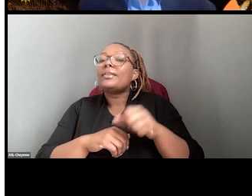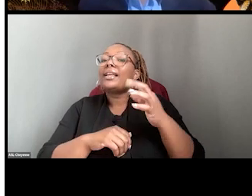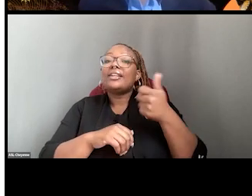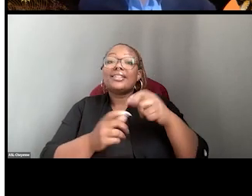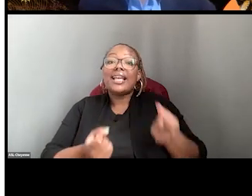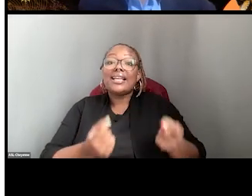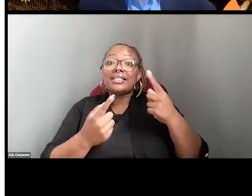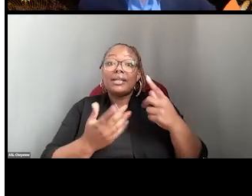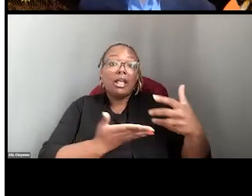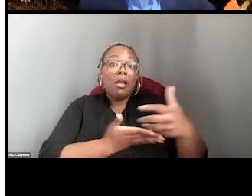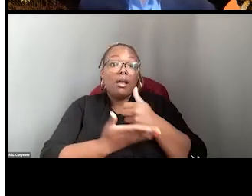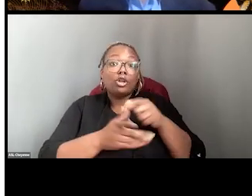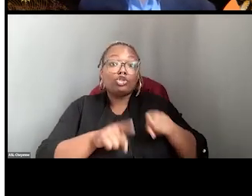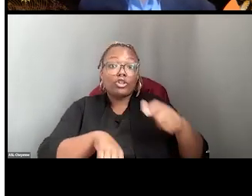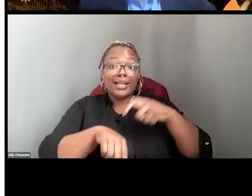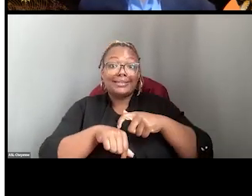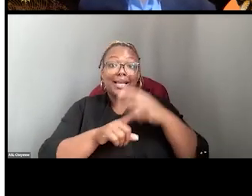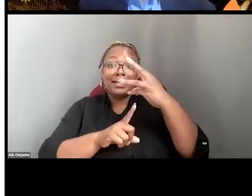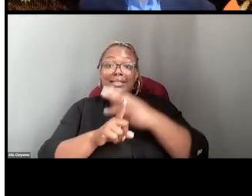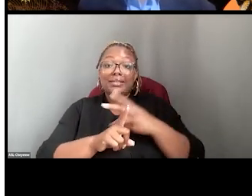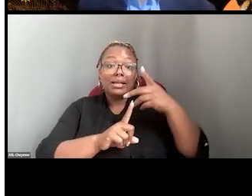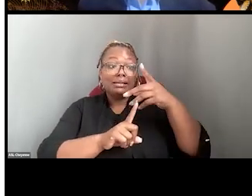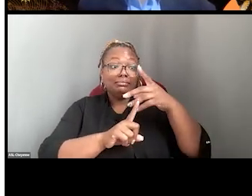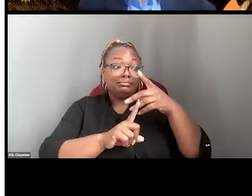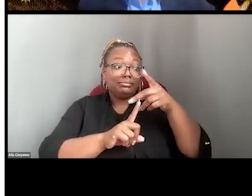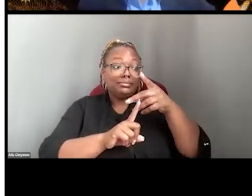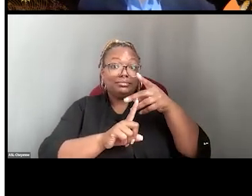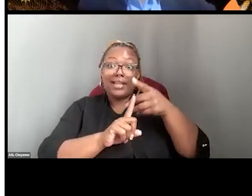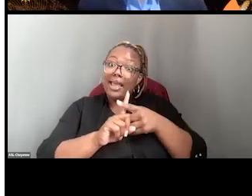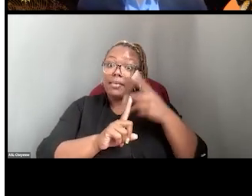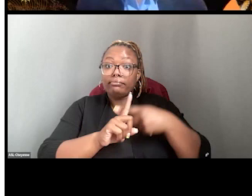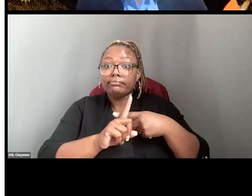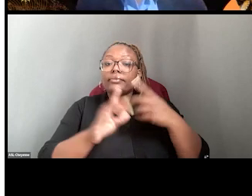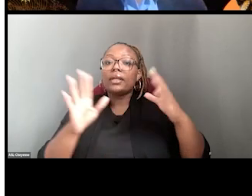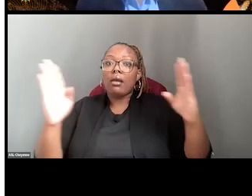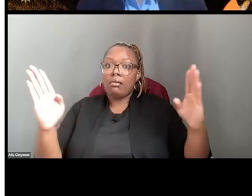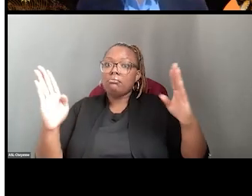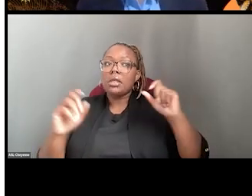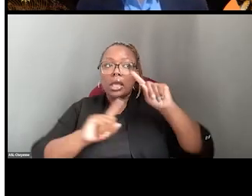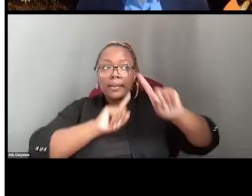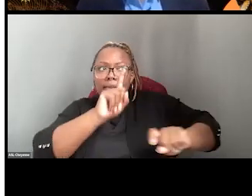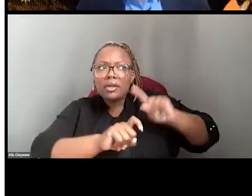where there wasn't an active PI, they could be questioned and could be denied via an audit finding.